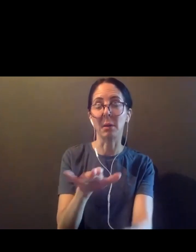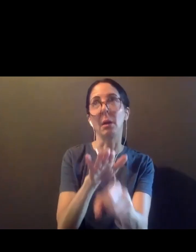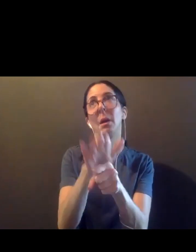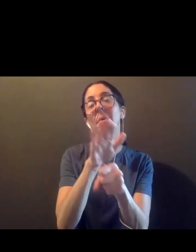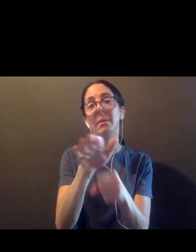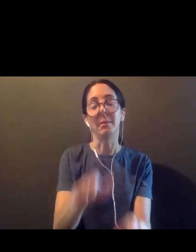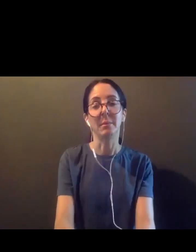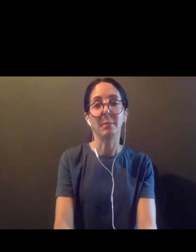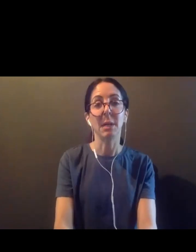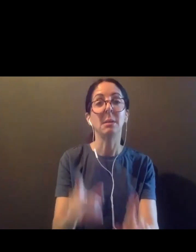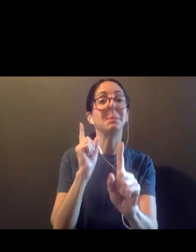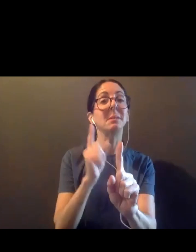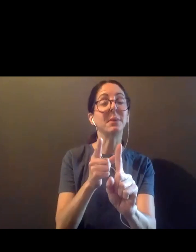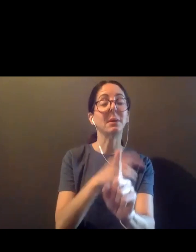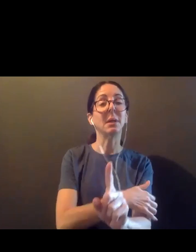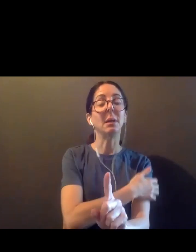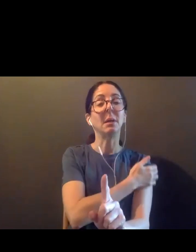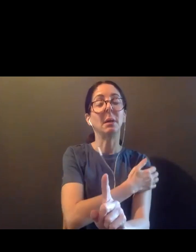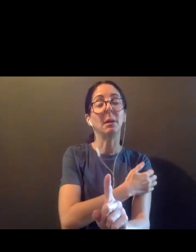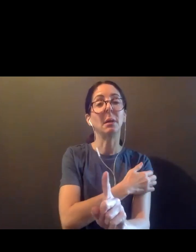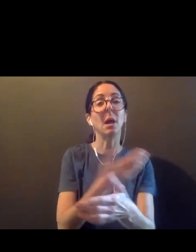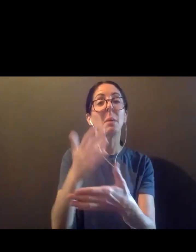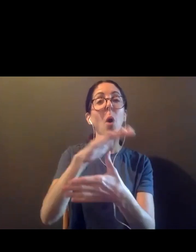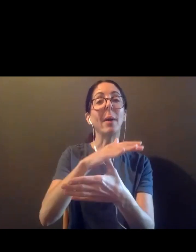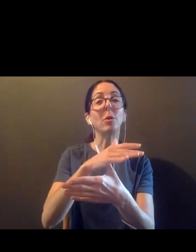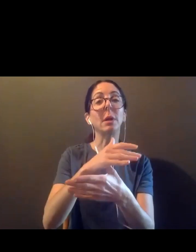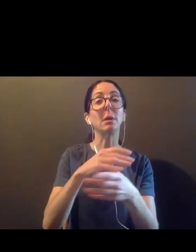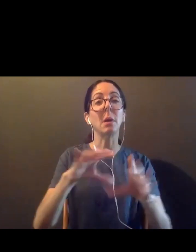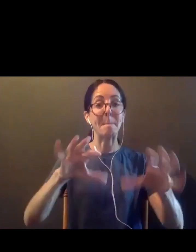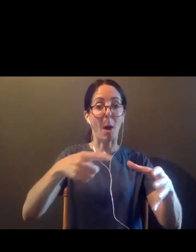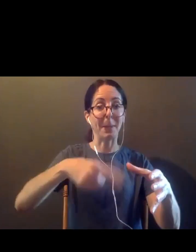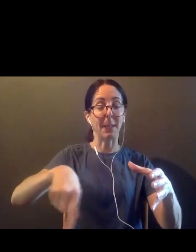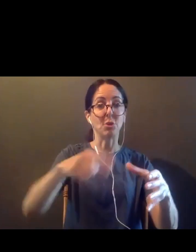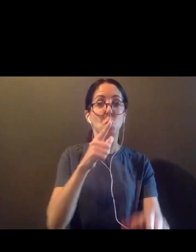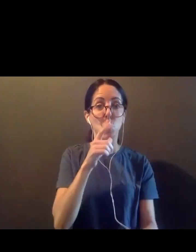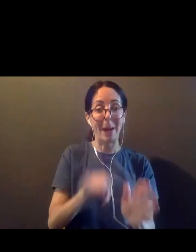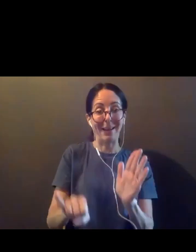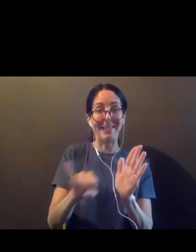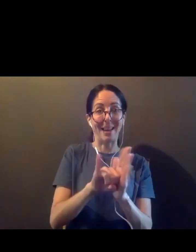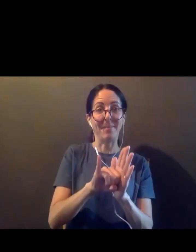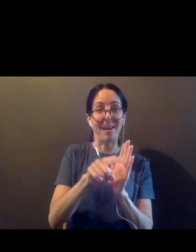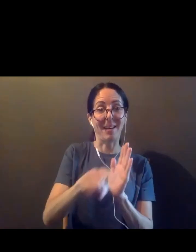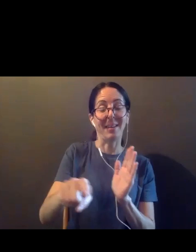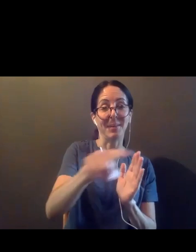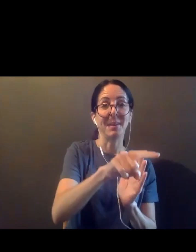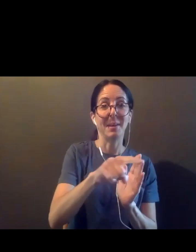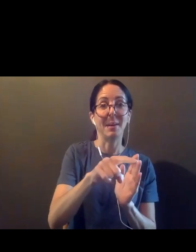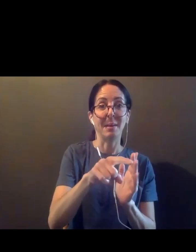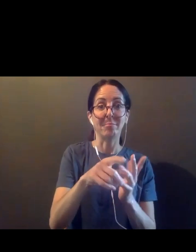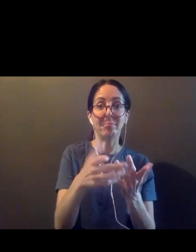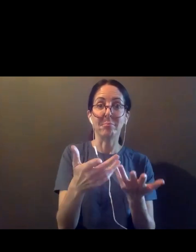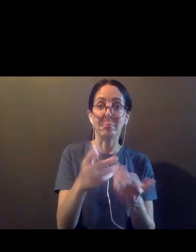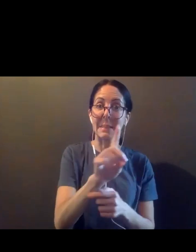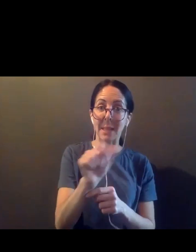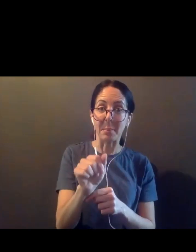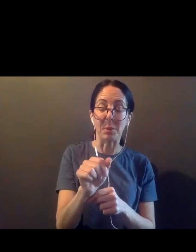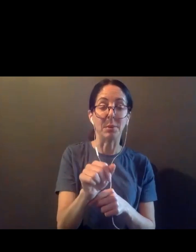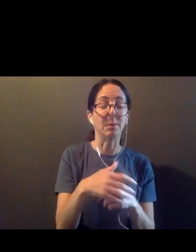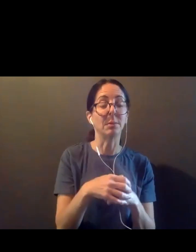Specifically, the priority populations we are identifying as disabled and/or those who